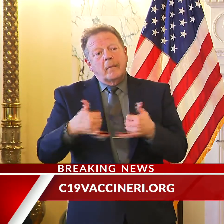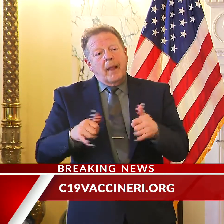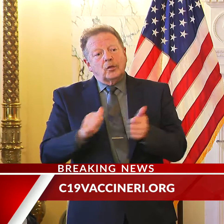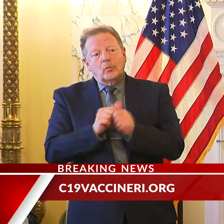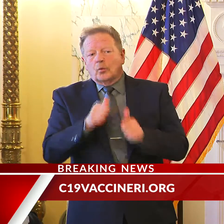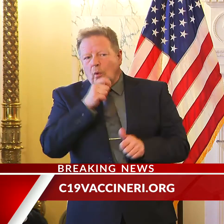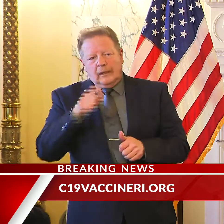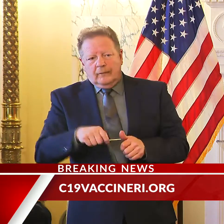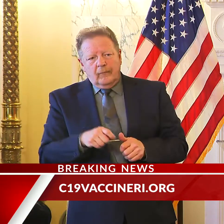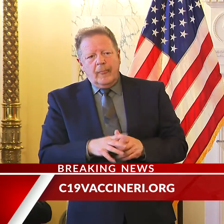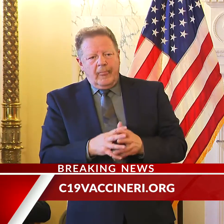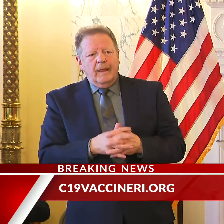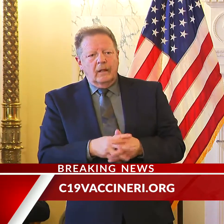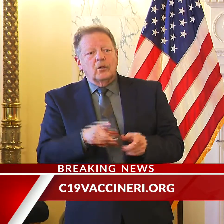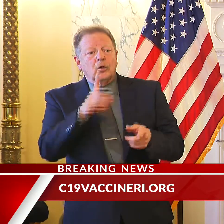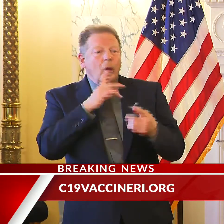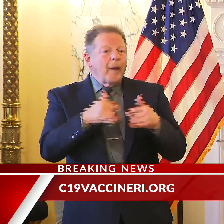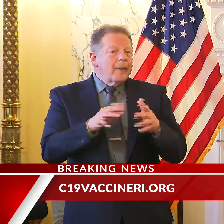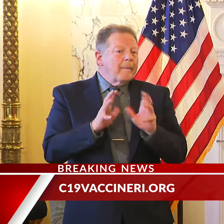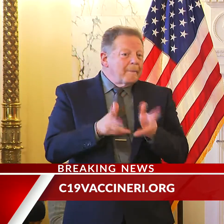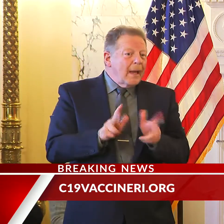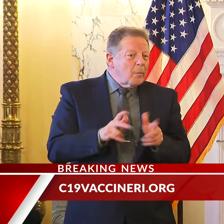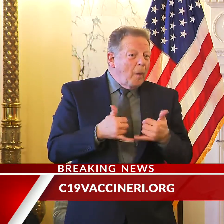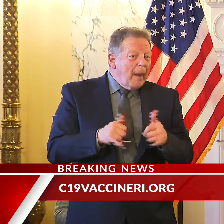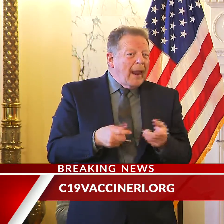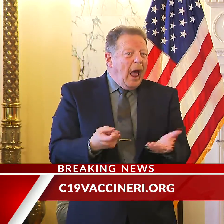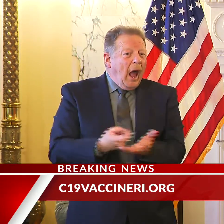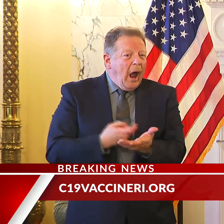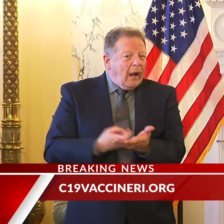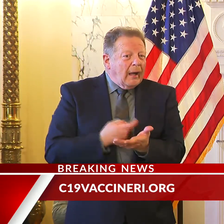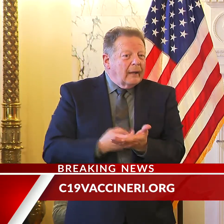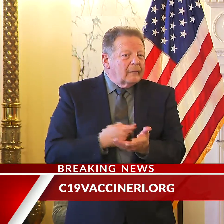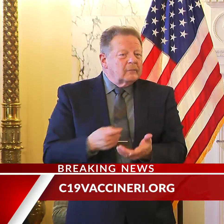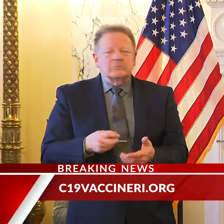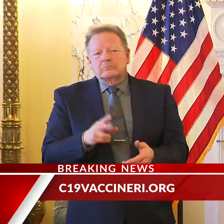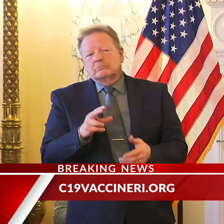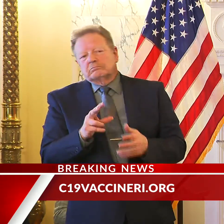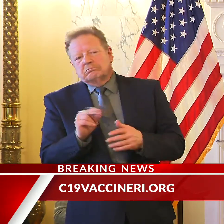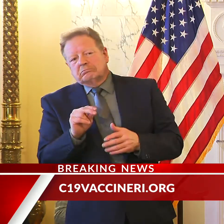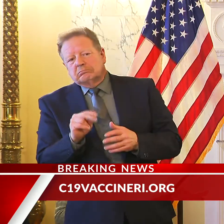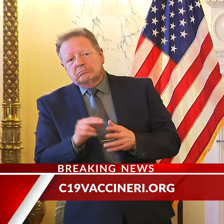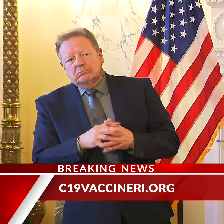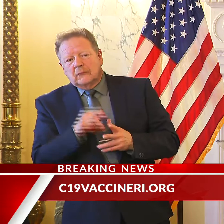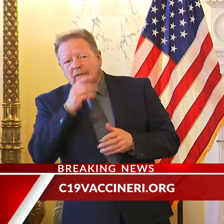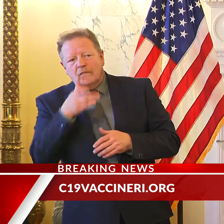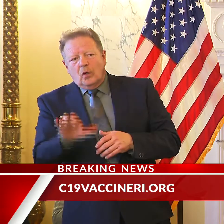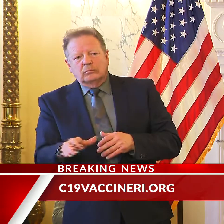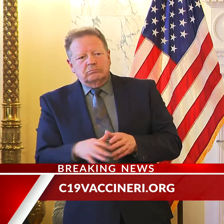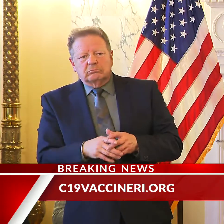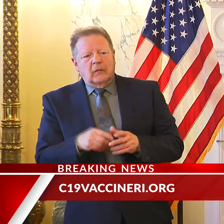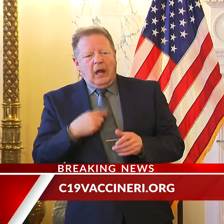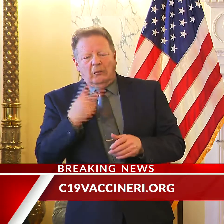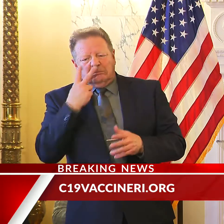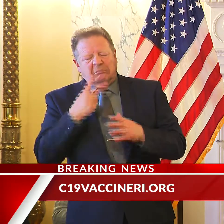FROM THE AUDIENCE. THE AUDIENCE HAS GOT THE MASK ON. JUST ONE OTHER KEY AS WELL. YOU'RE ASKING OF THE BASKETBALL PLAYERS IN THE